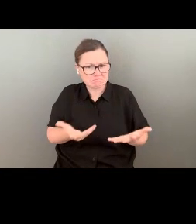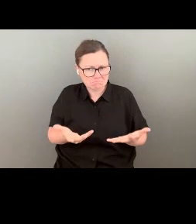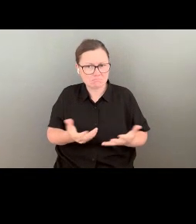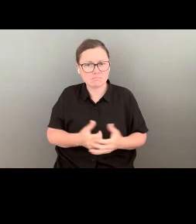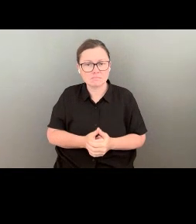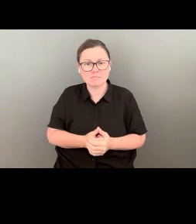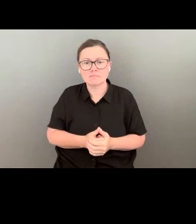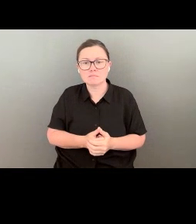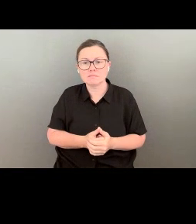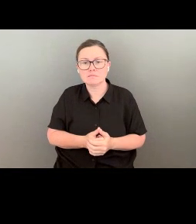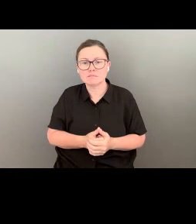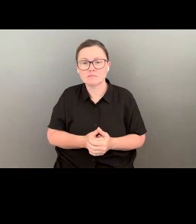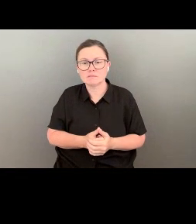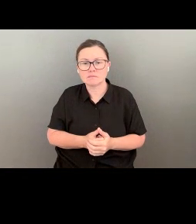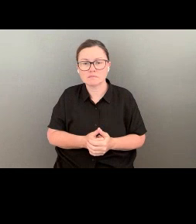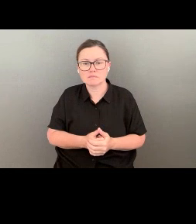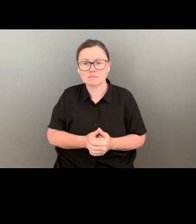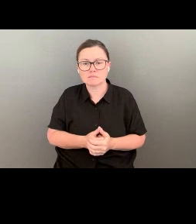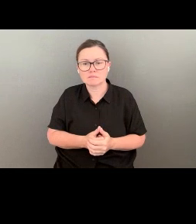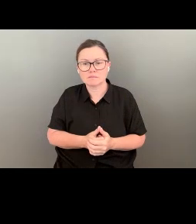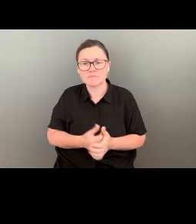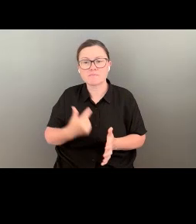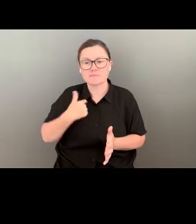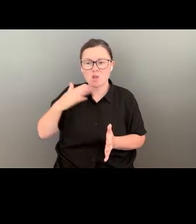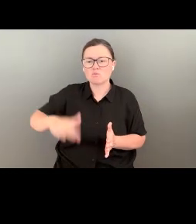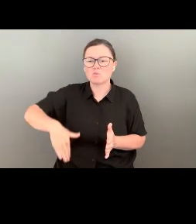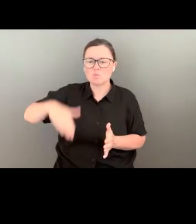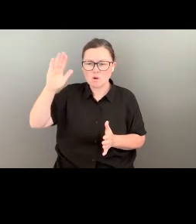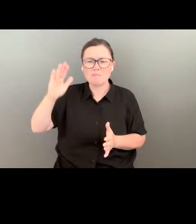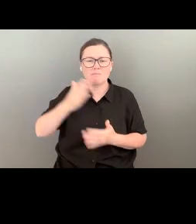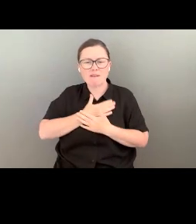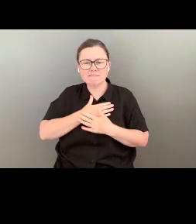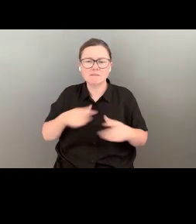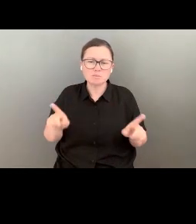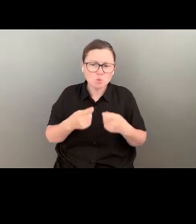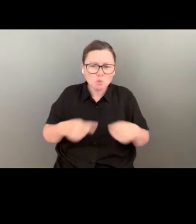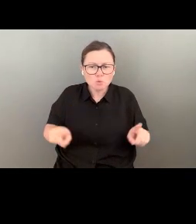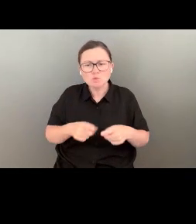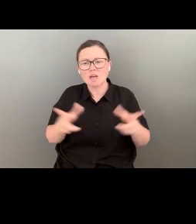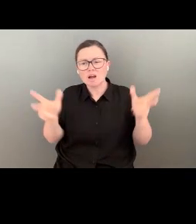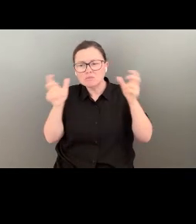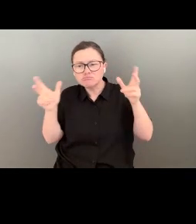So I grew up listening to music, I love music, I played guitar with my dad.